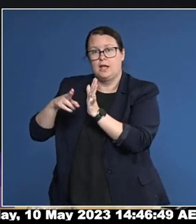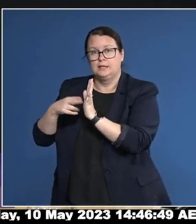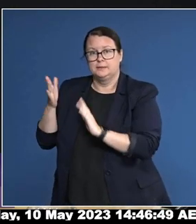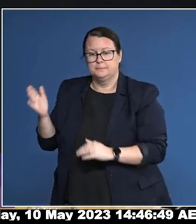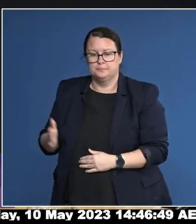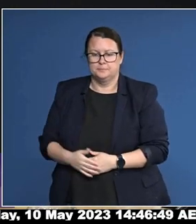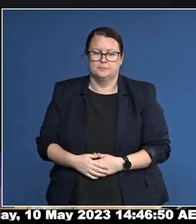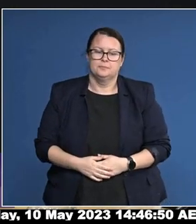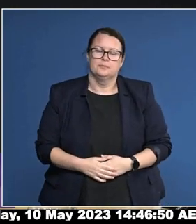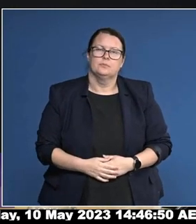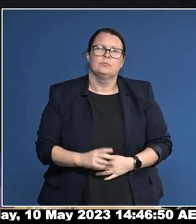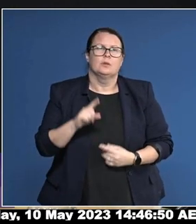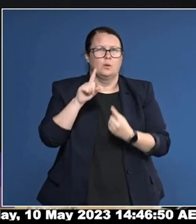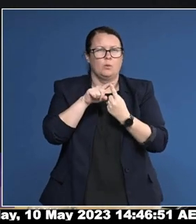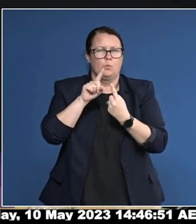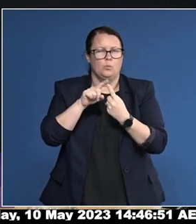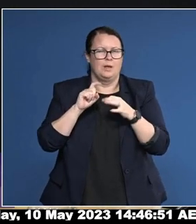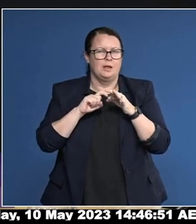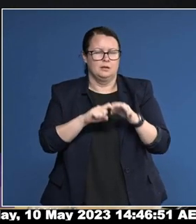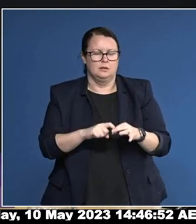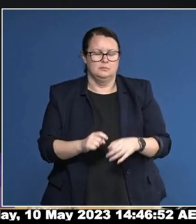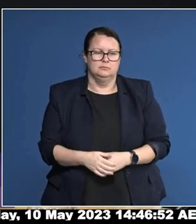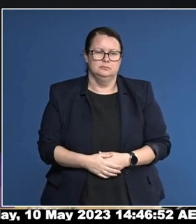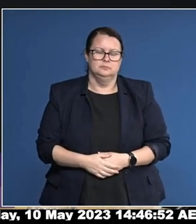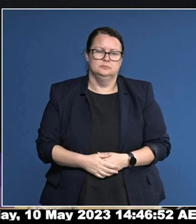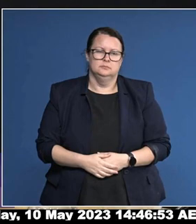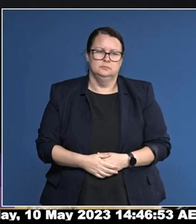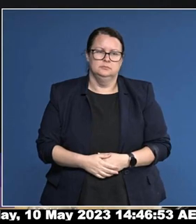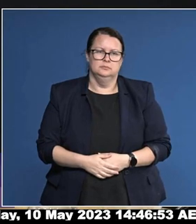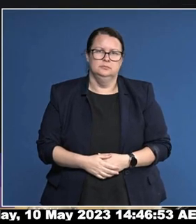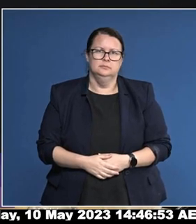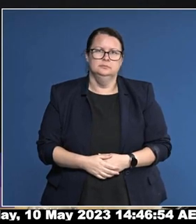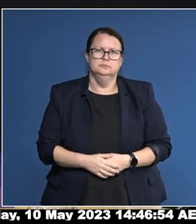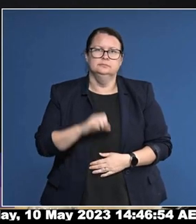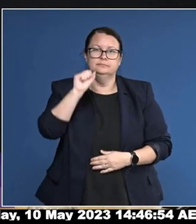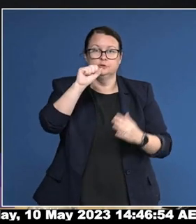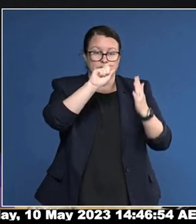There's a reference on item - it's at paragraph 43 where you've said that: